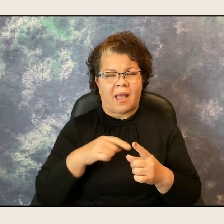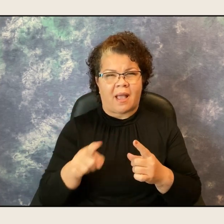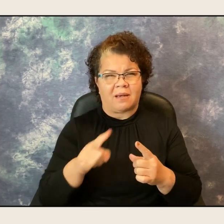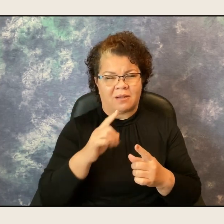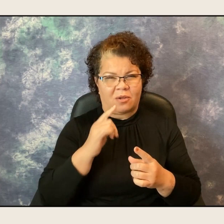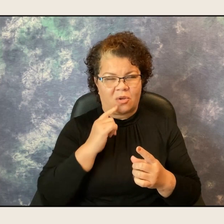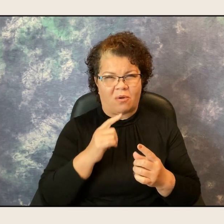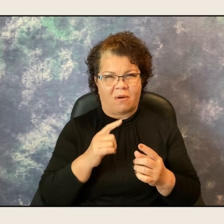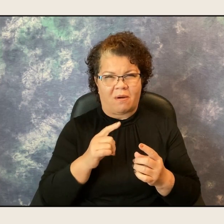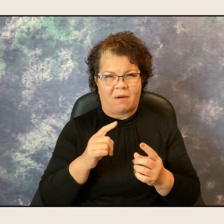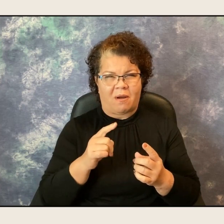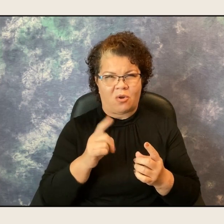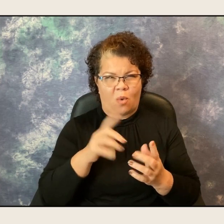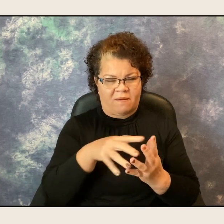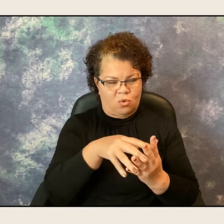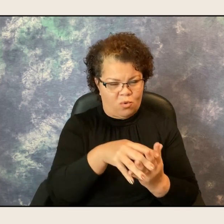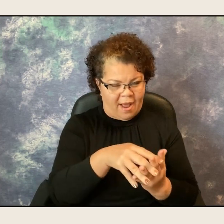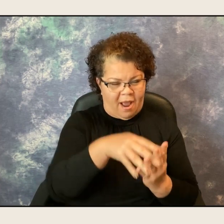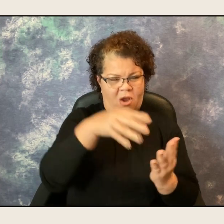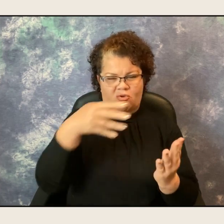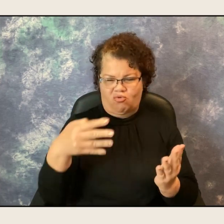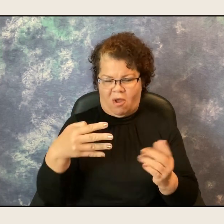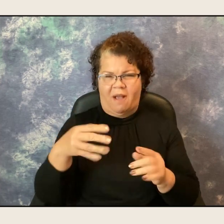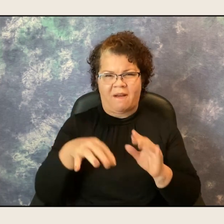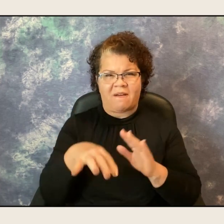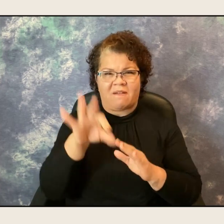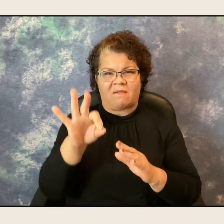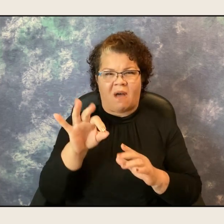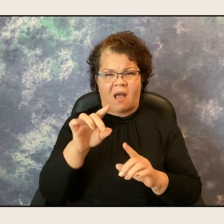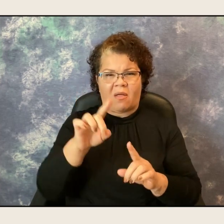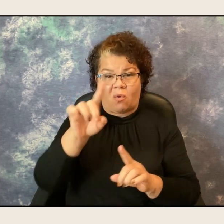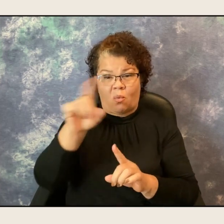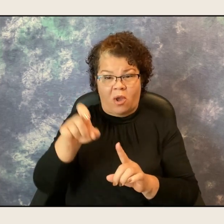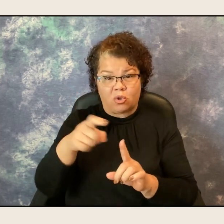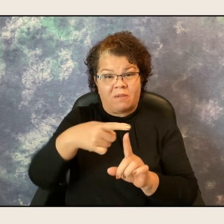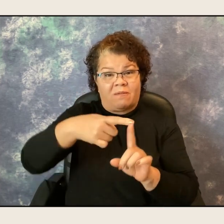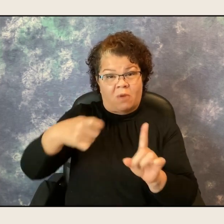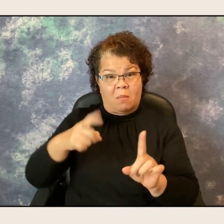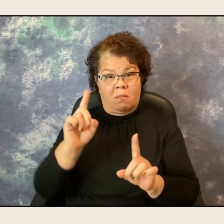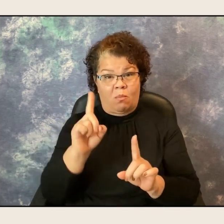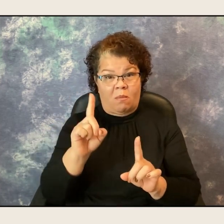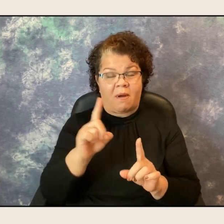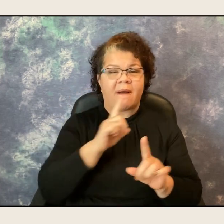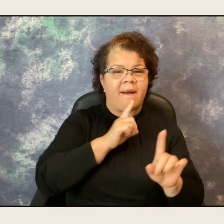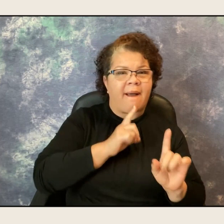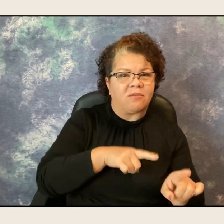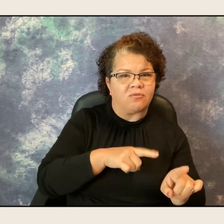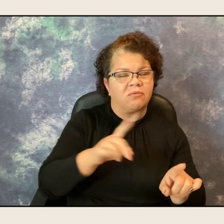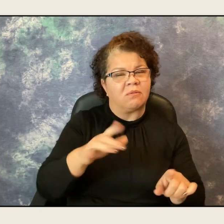that was buried within the answers. I truly believe that's a profound way of looking at things.